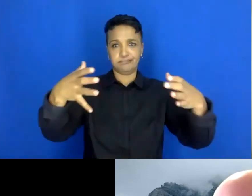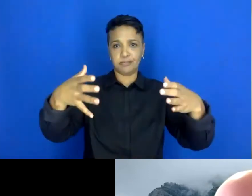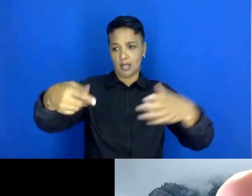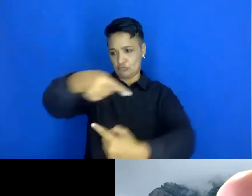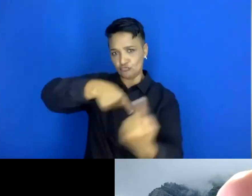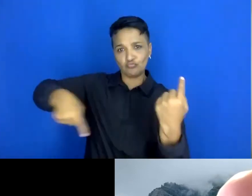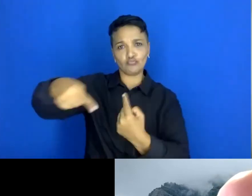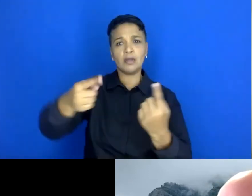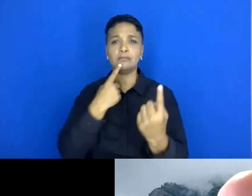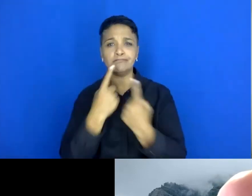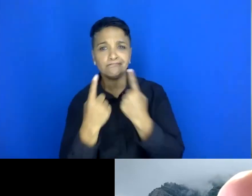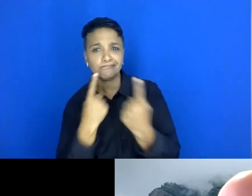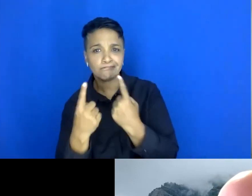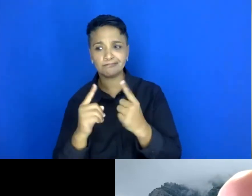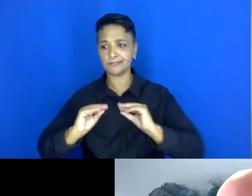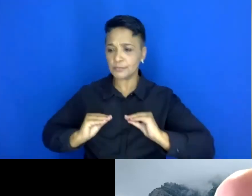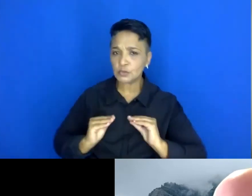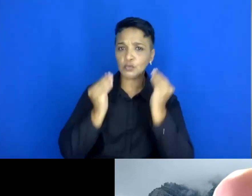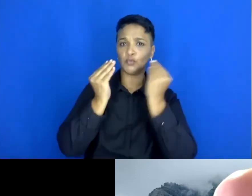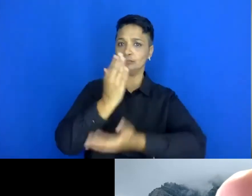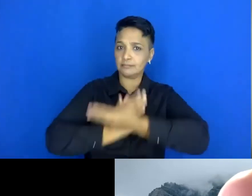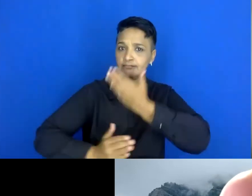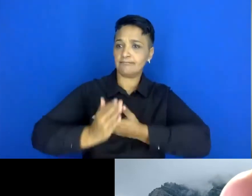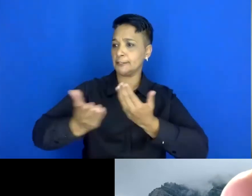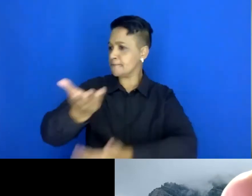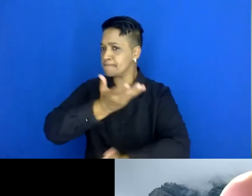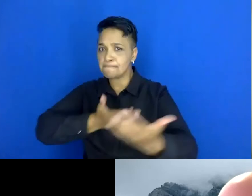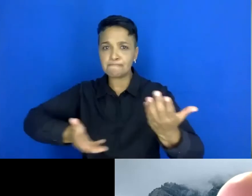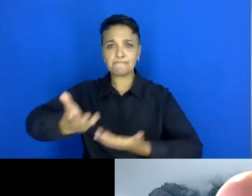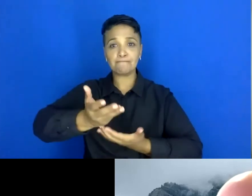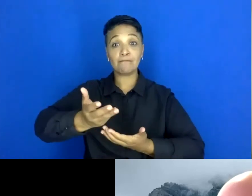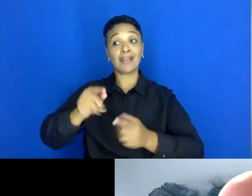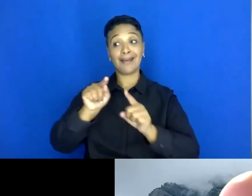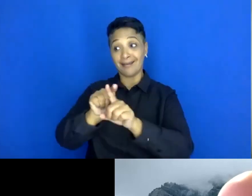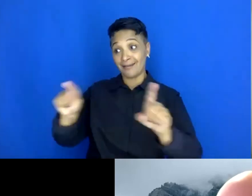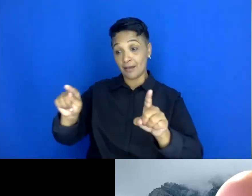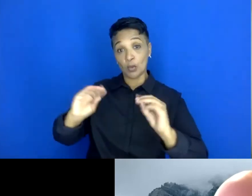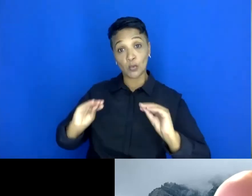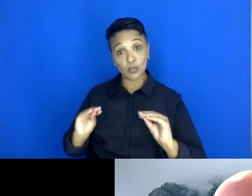really an opportunity as many have spoke about to to bring their voices into the conference of